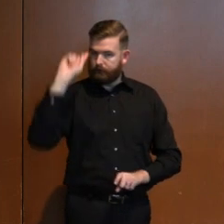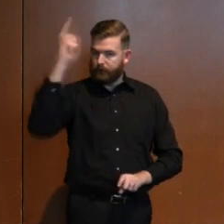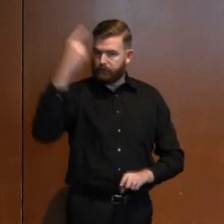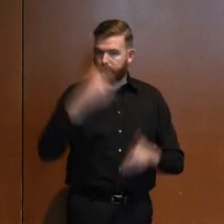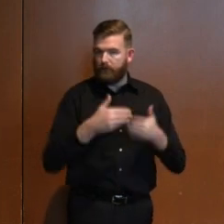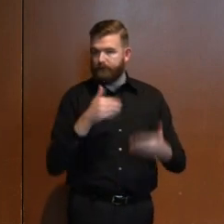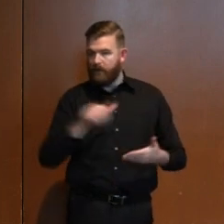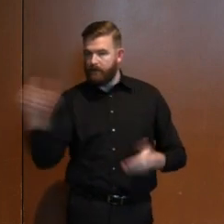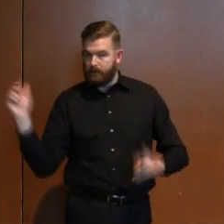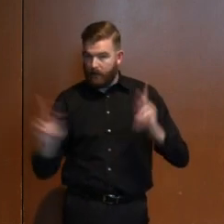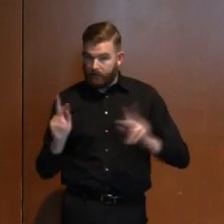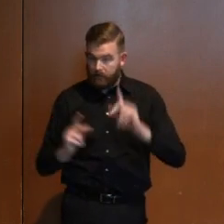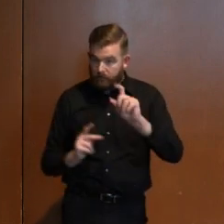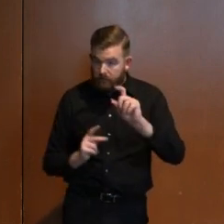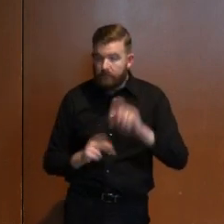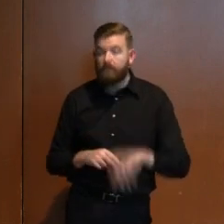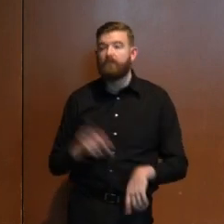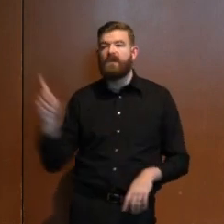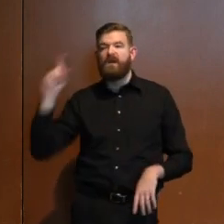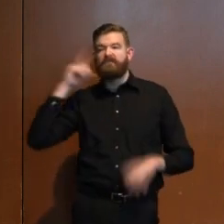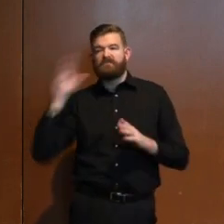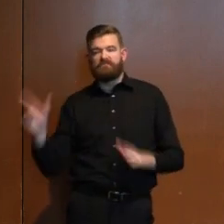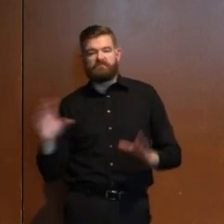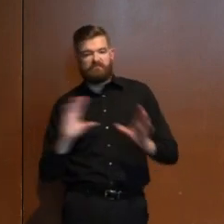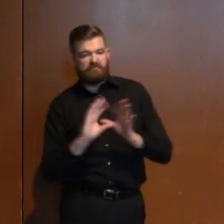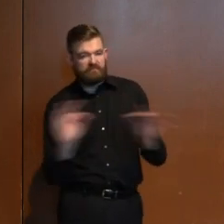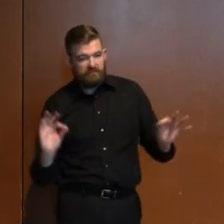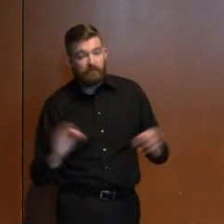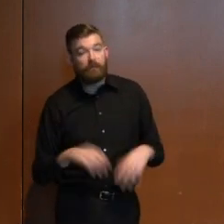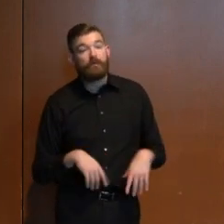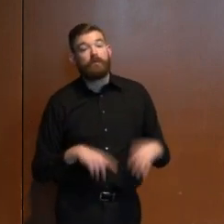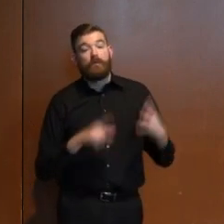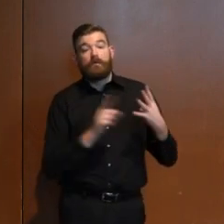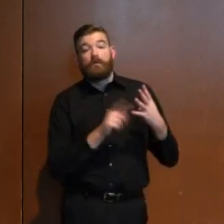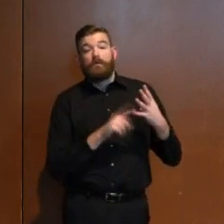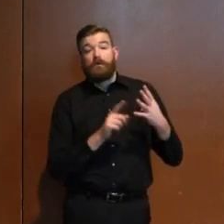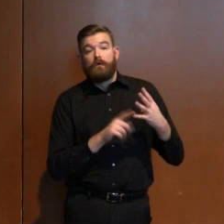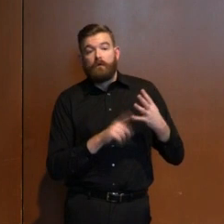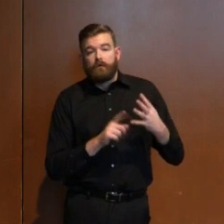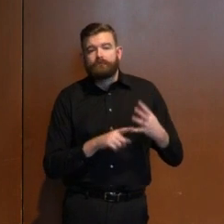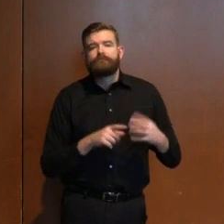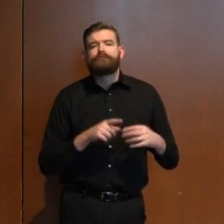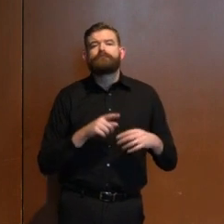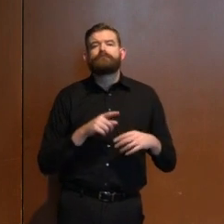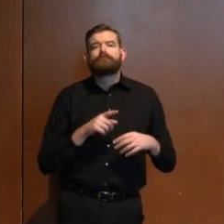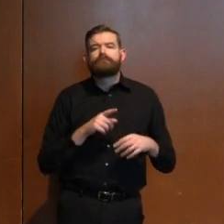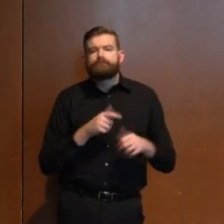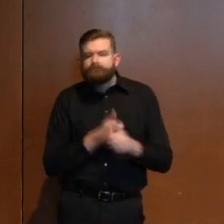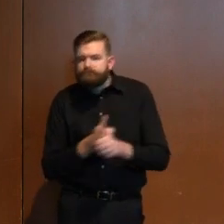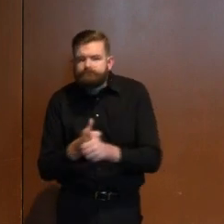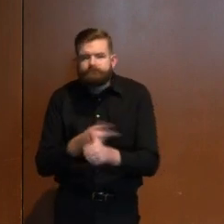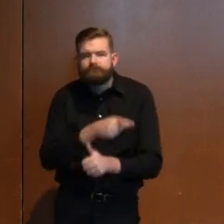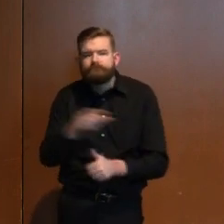FOR FIRST RESPONDERS. I WILL JUST MAKE A COUPLE OF GENERAL COMMENTS THEN THROW IT TO YOU.